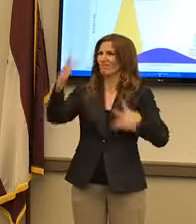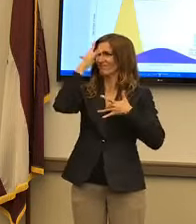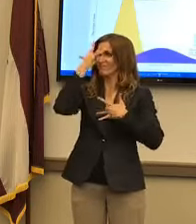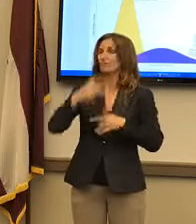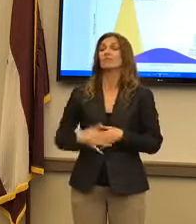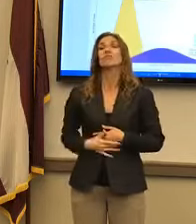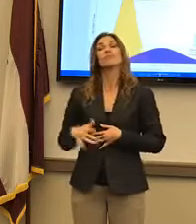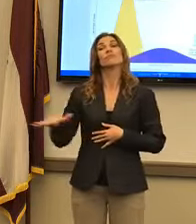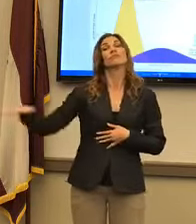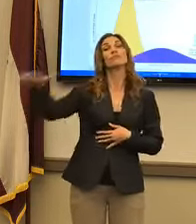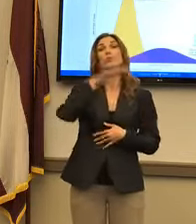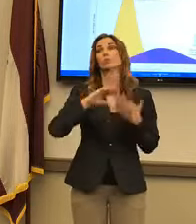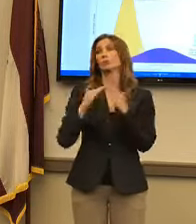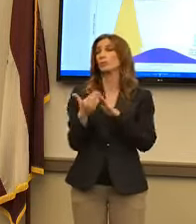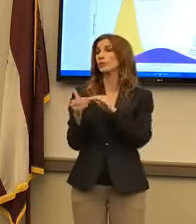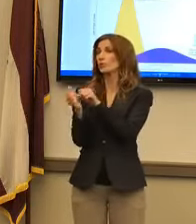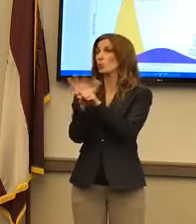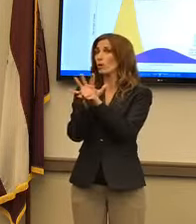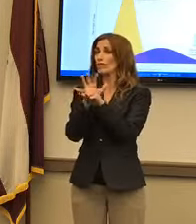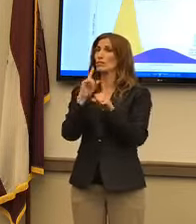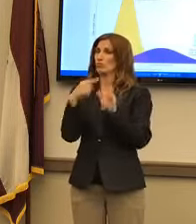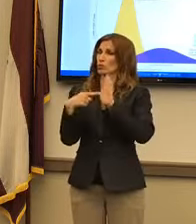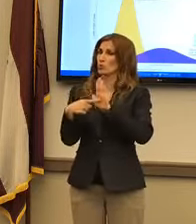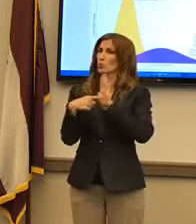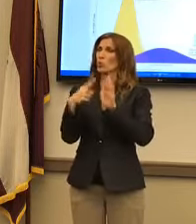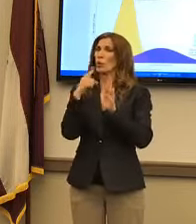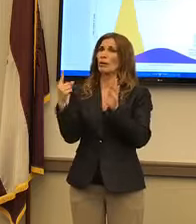communities the Covid19 pandemic has demonstrated neighbors helping neighbors